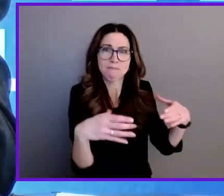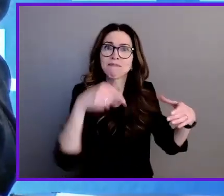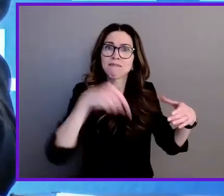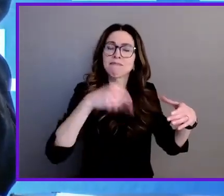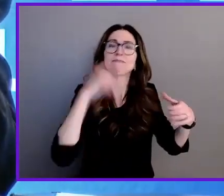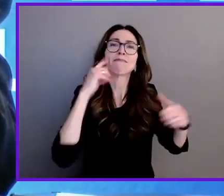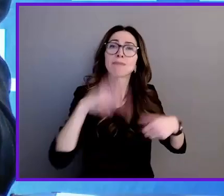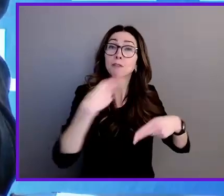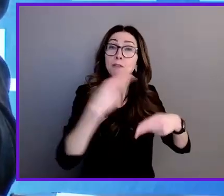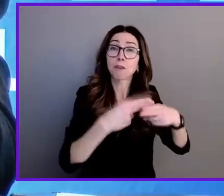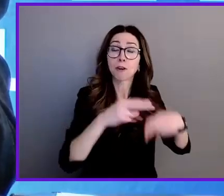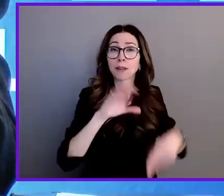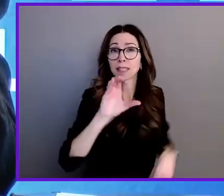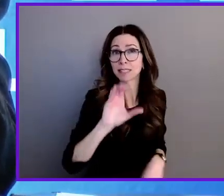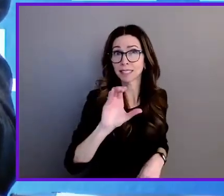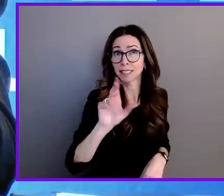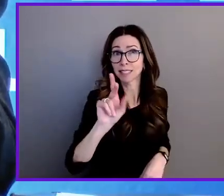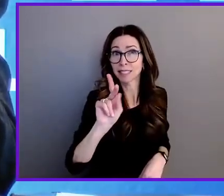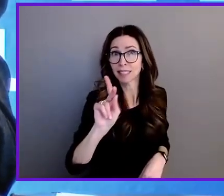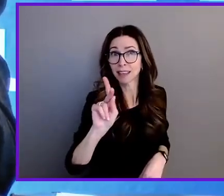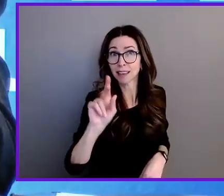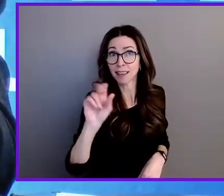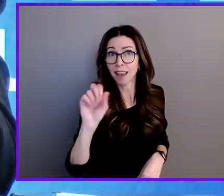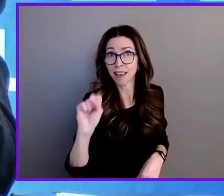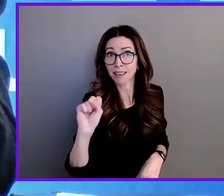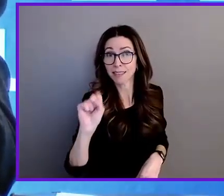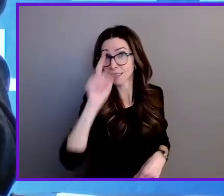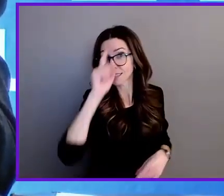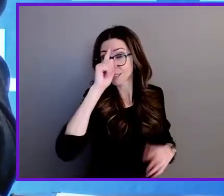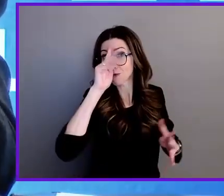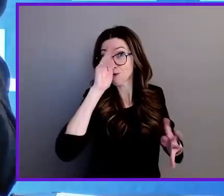in terms of introducing a measure of self-determination for Indigenous